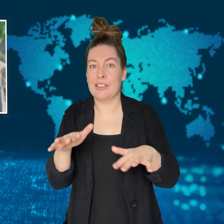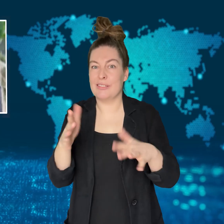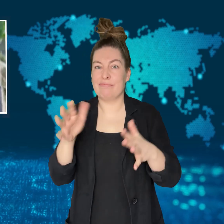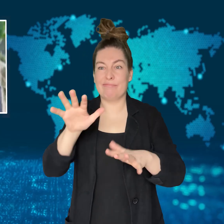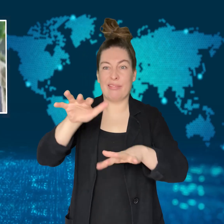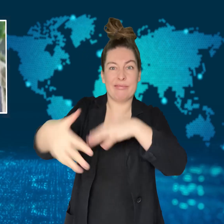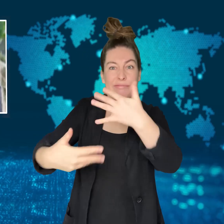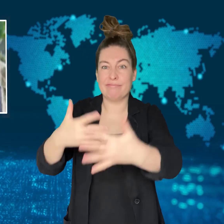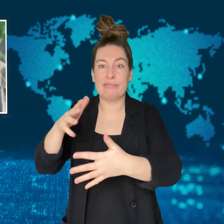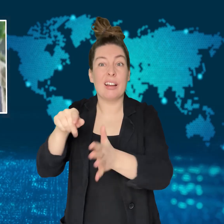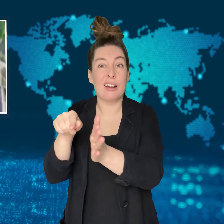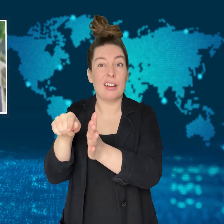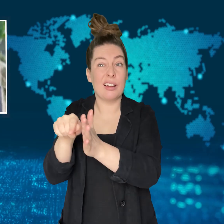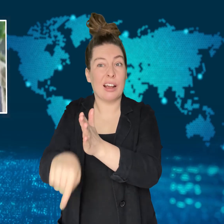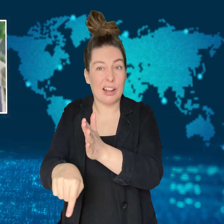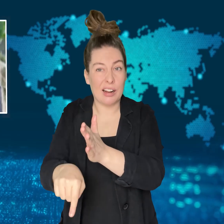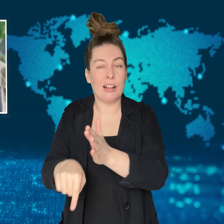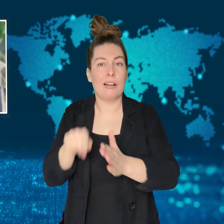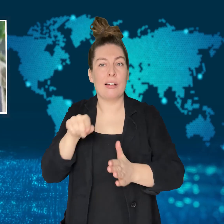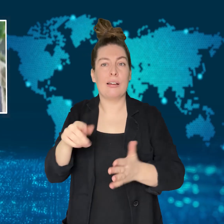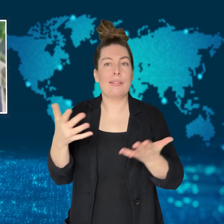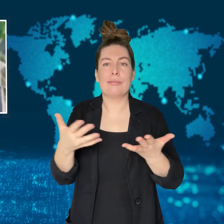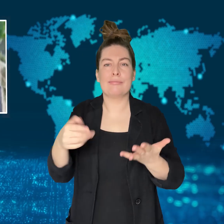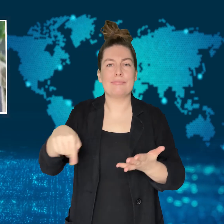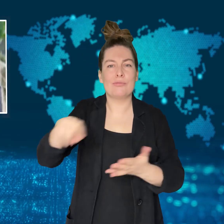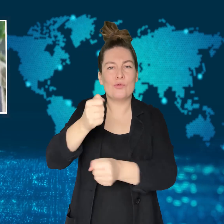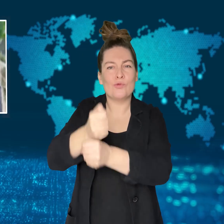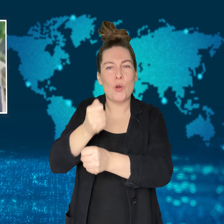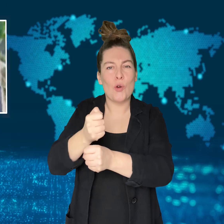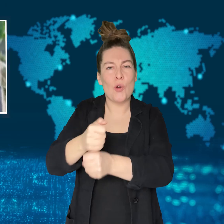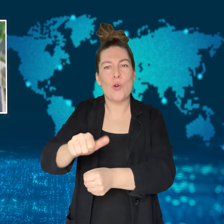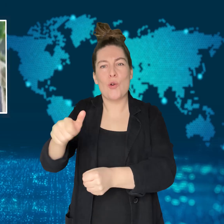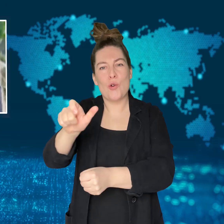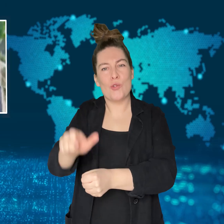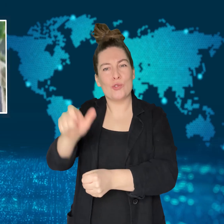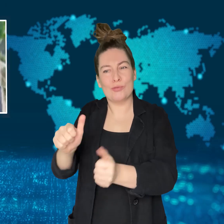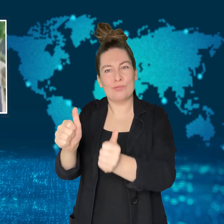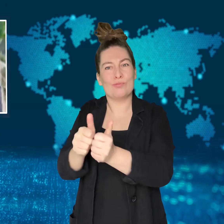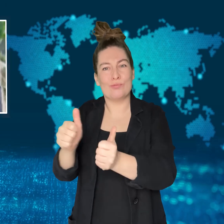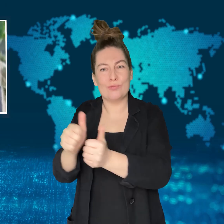he attacked and murdered her.